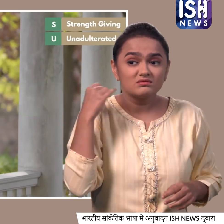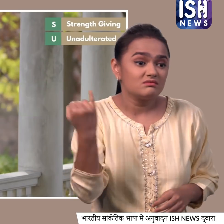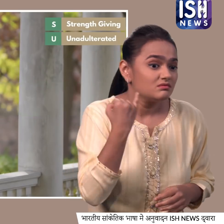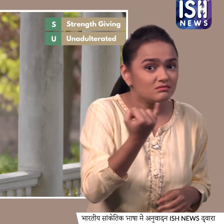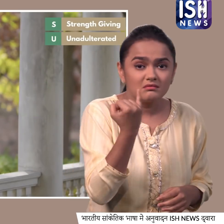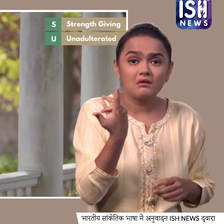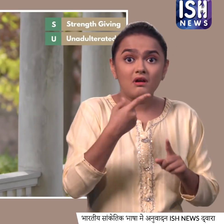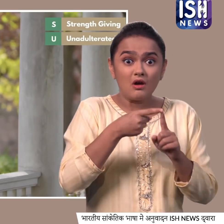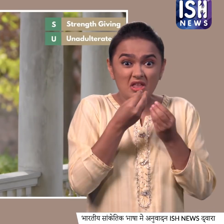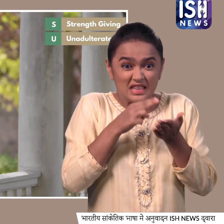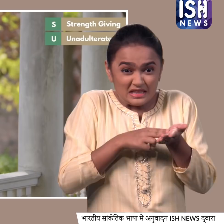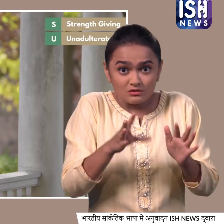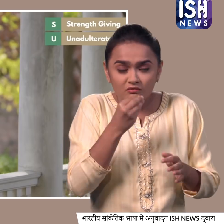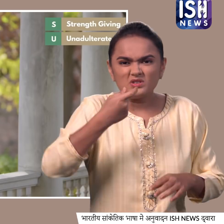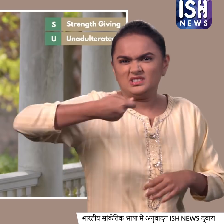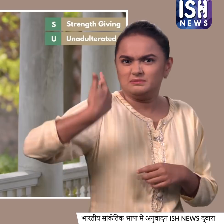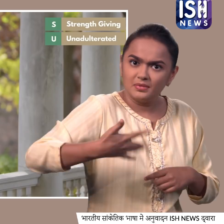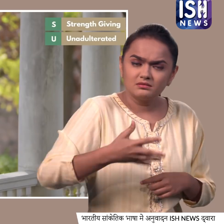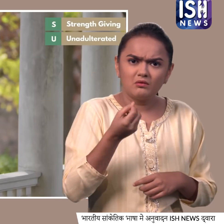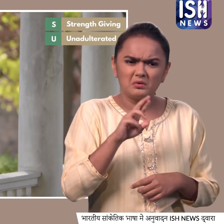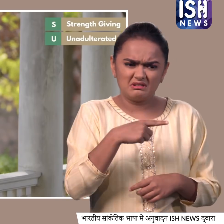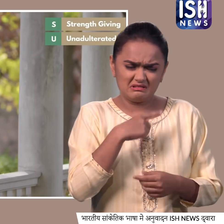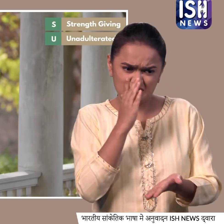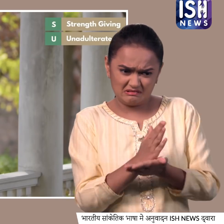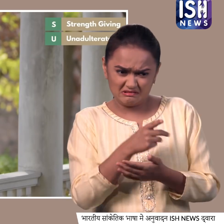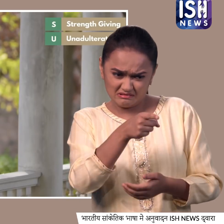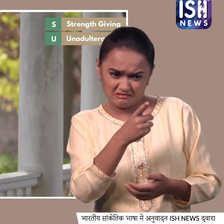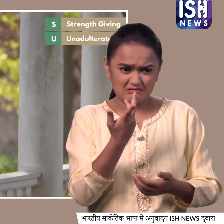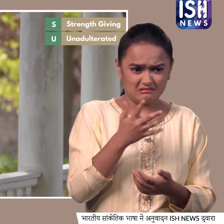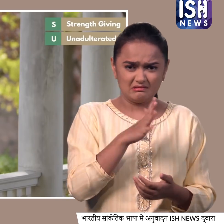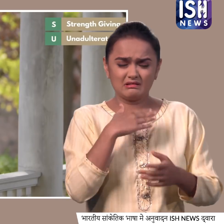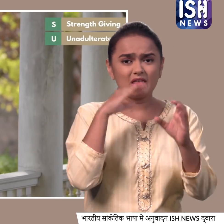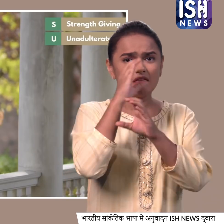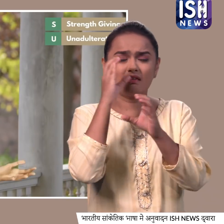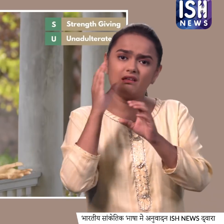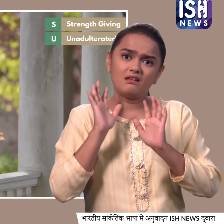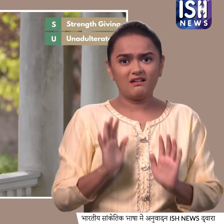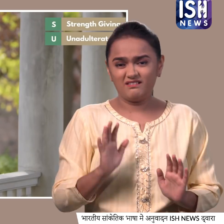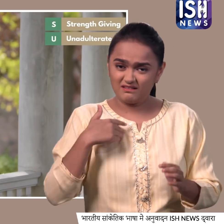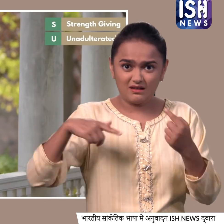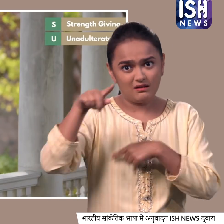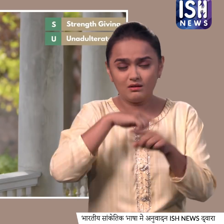but it's either too expensive or we can't figure out whether it's truly organic or not